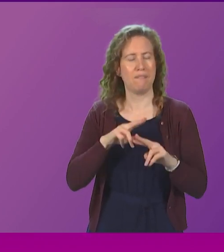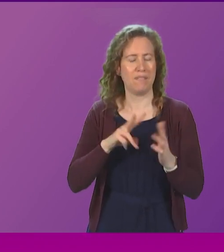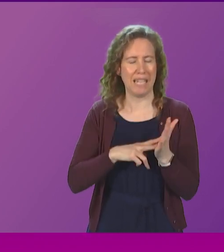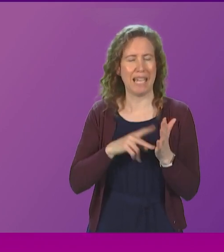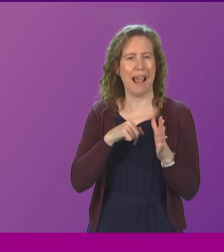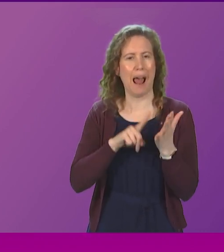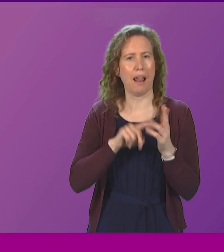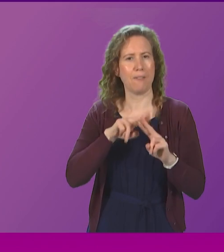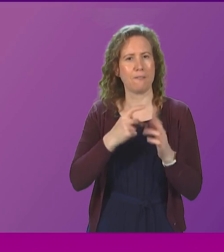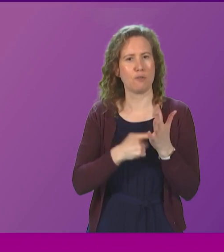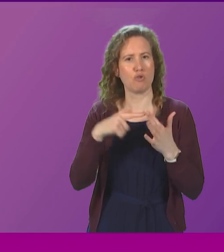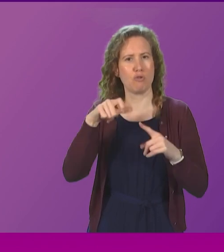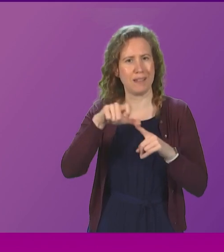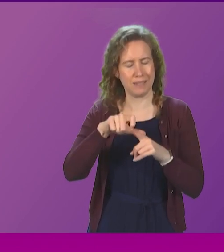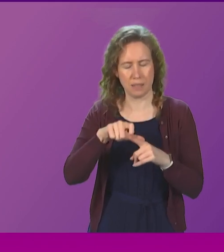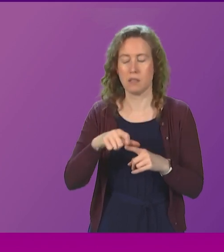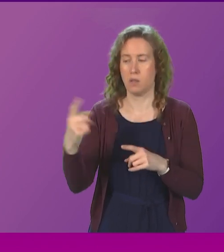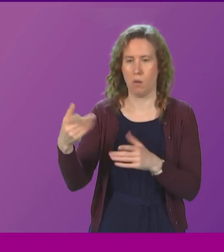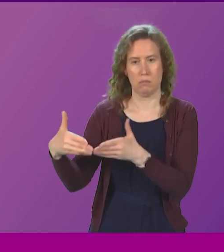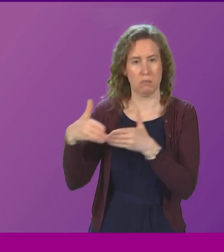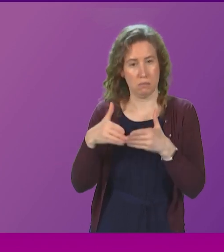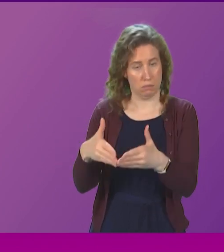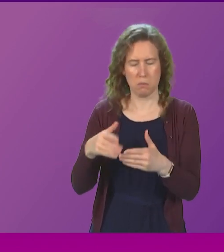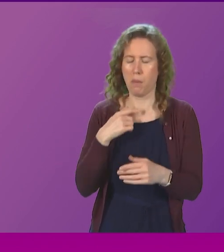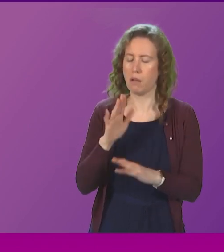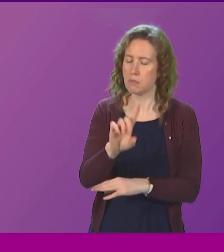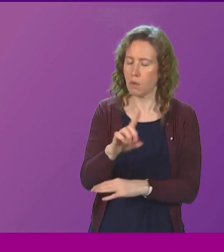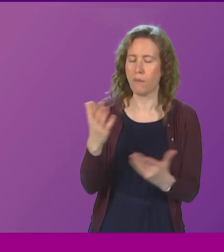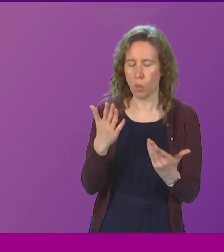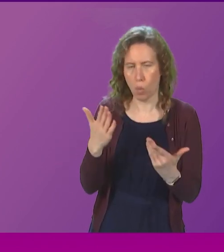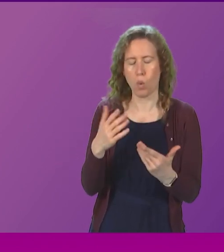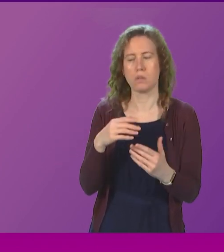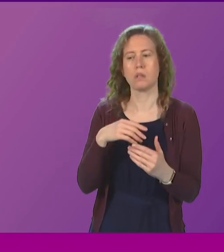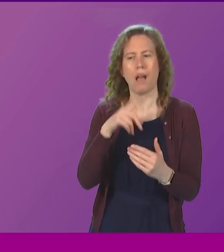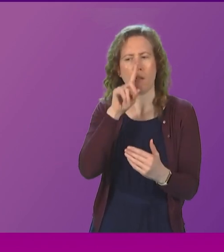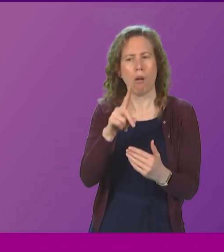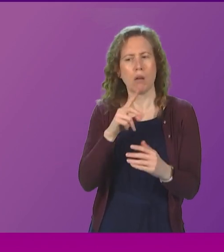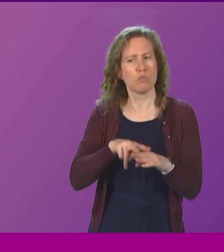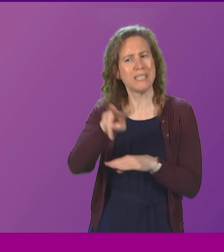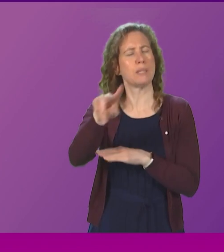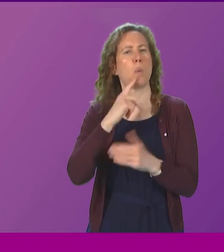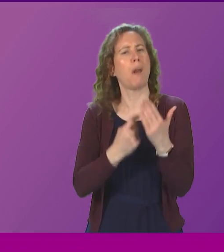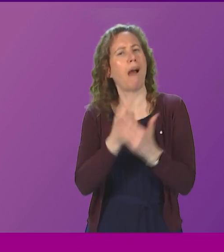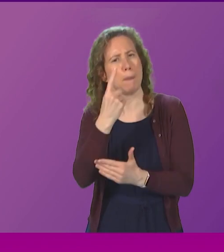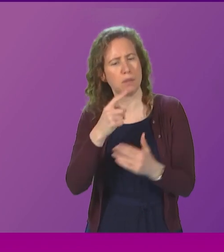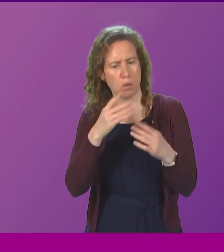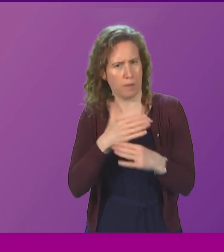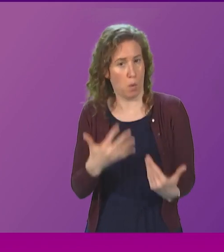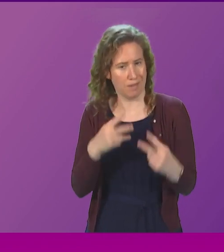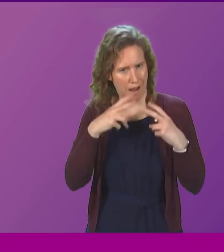I will not pre-empt the outcome of the work that is currently taking place, but I restate